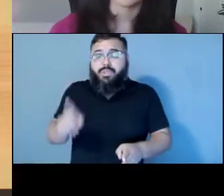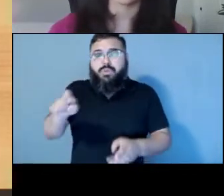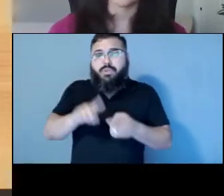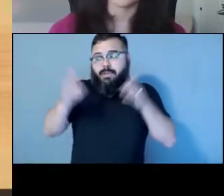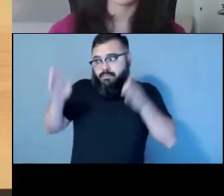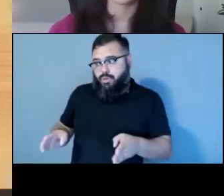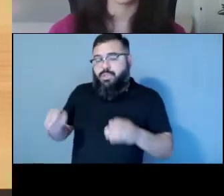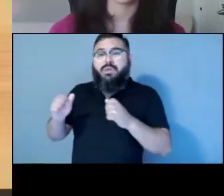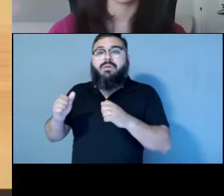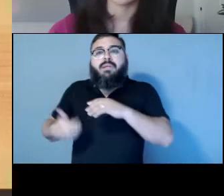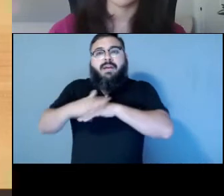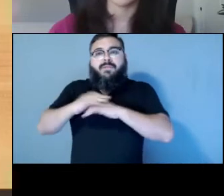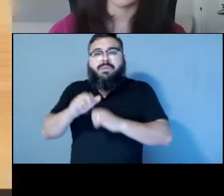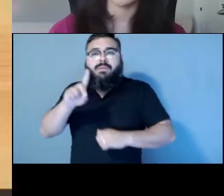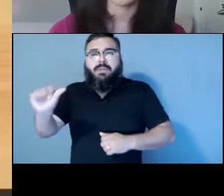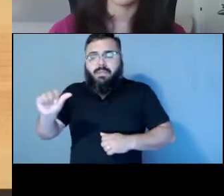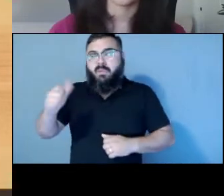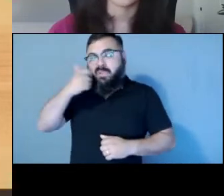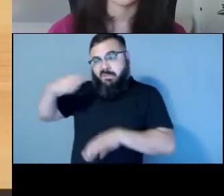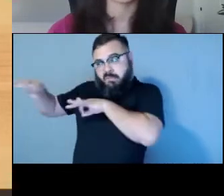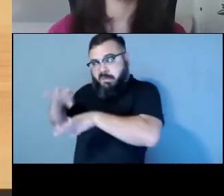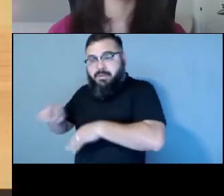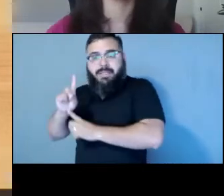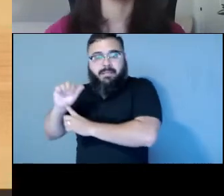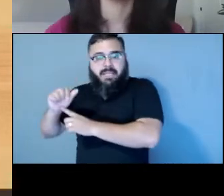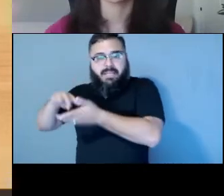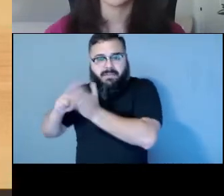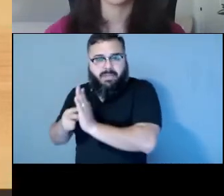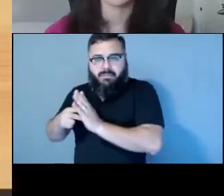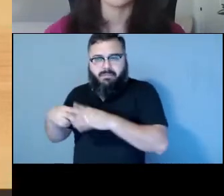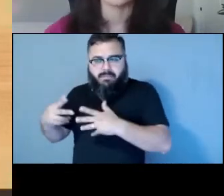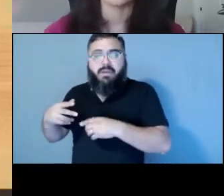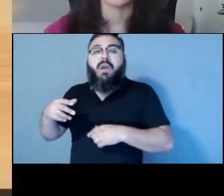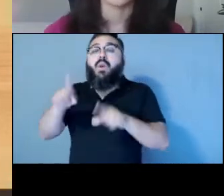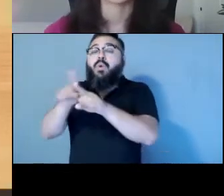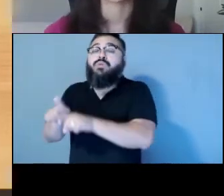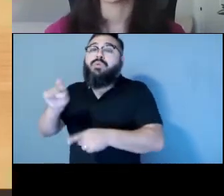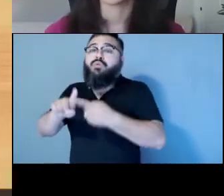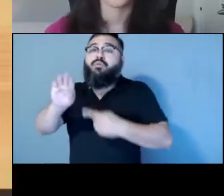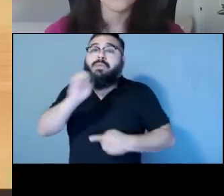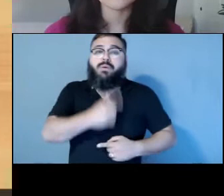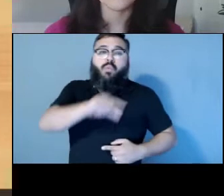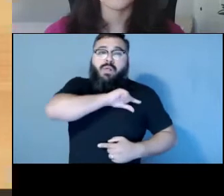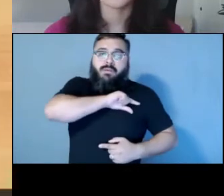and what that disability definition means, and then also you have to be qualified because if you're not qualified,